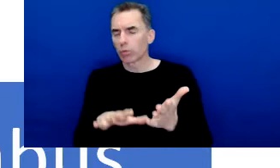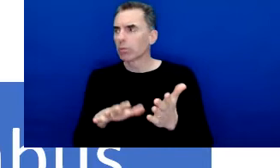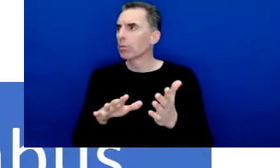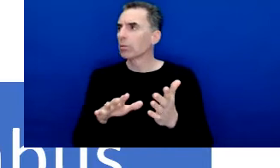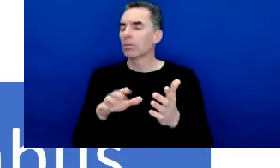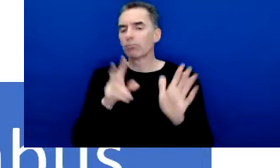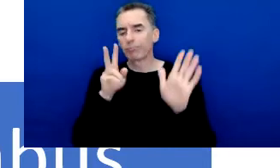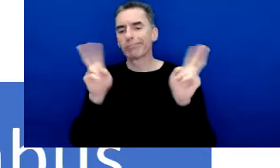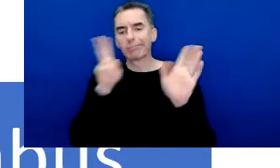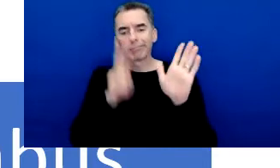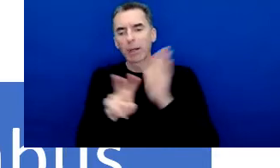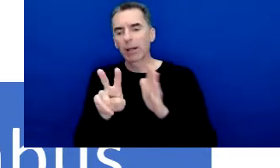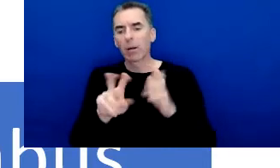so it doesn't have to blow up